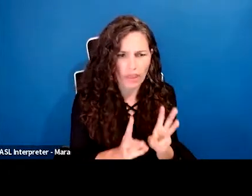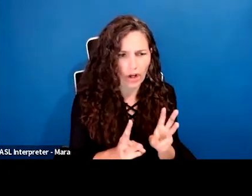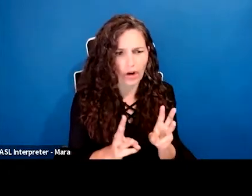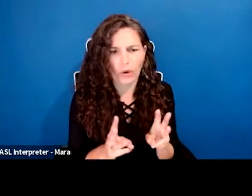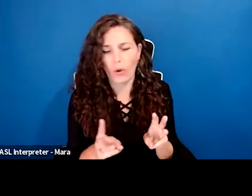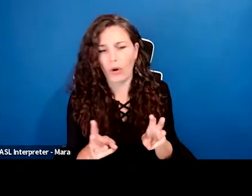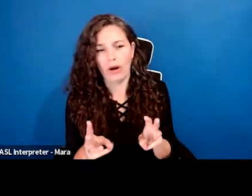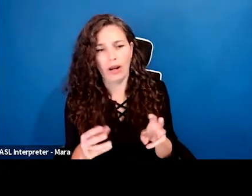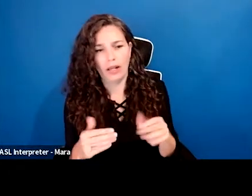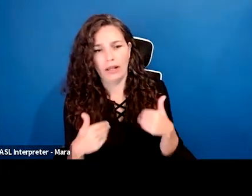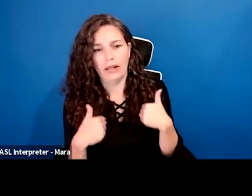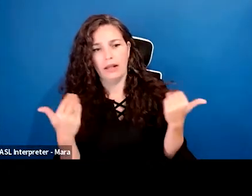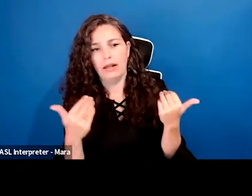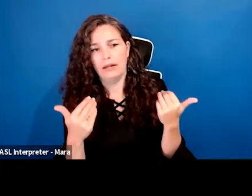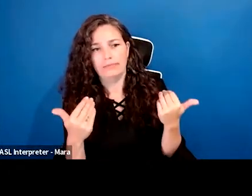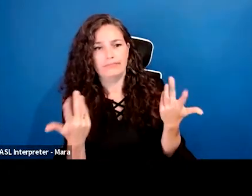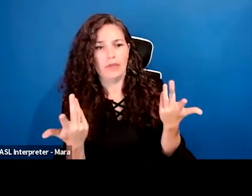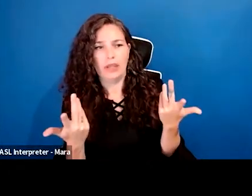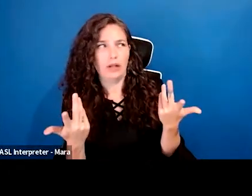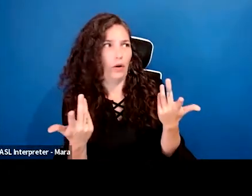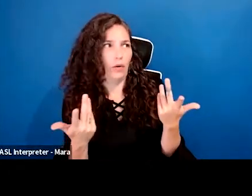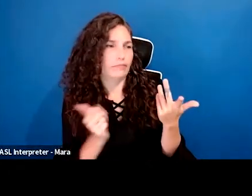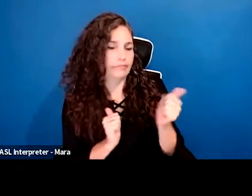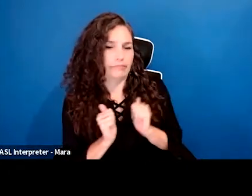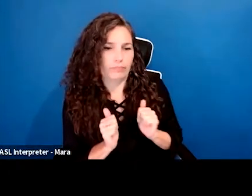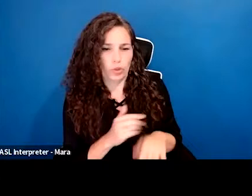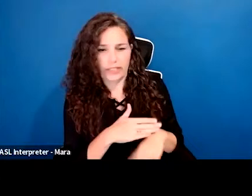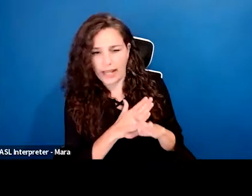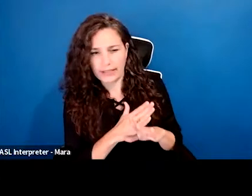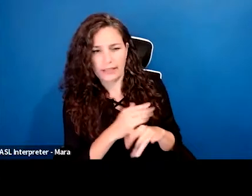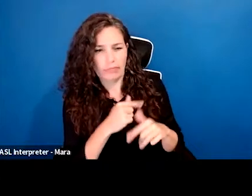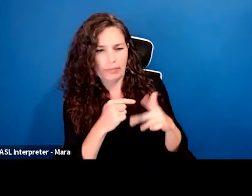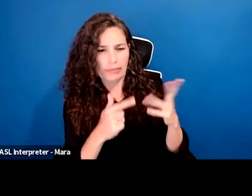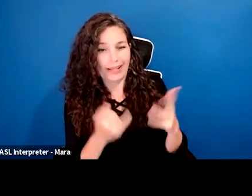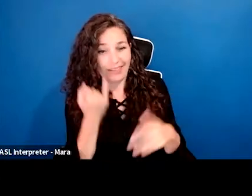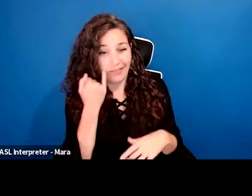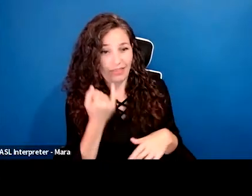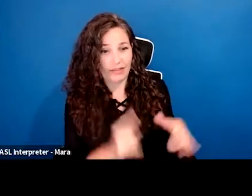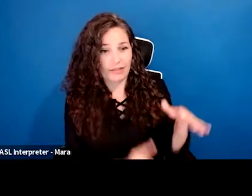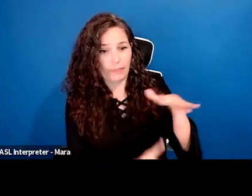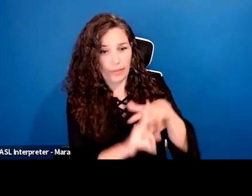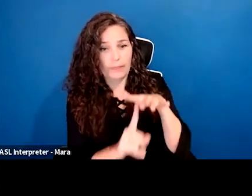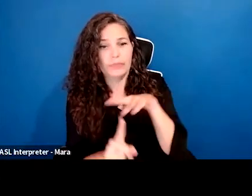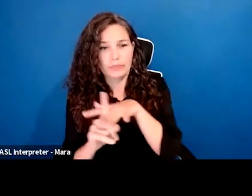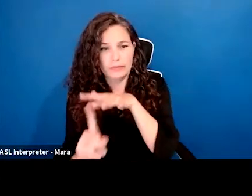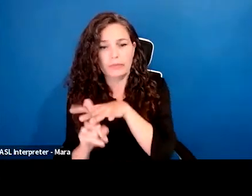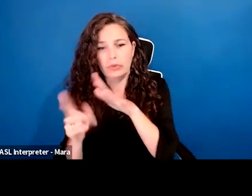So, you know, we we do have field services department handles this